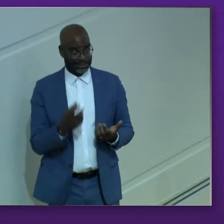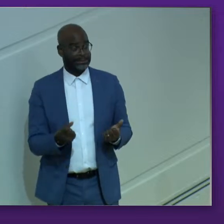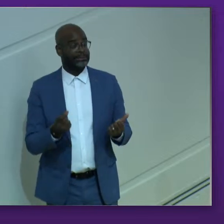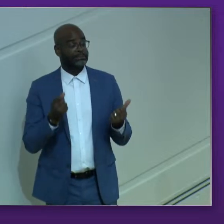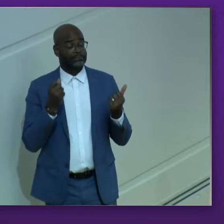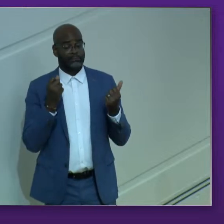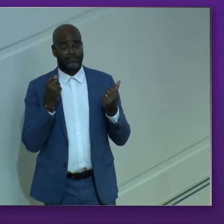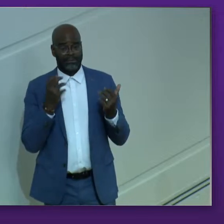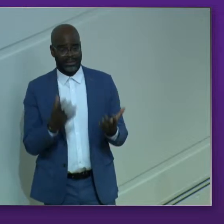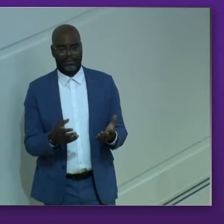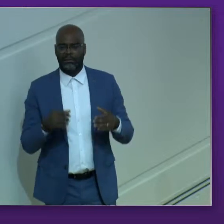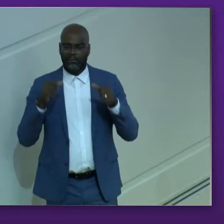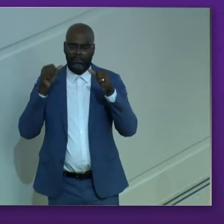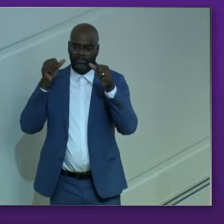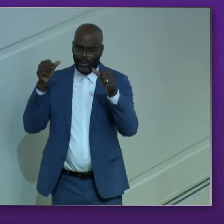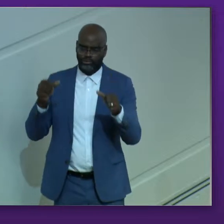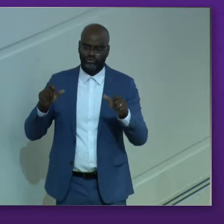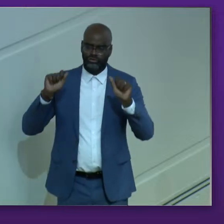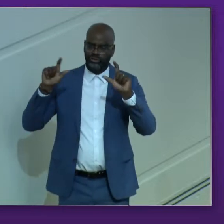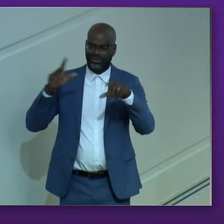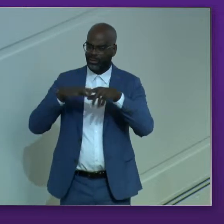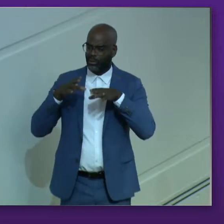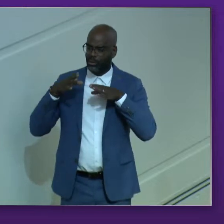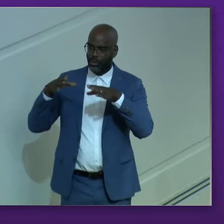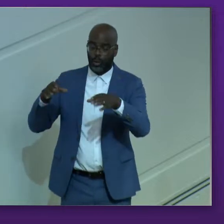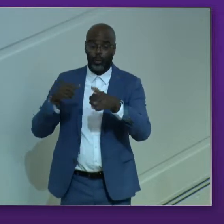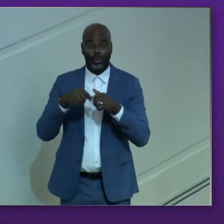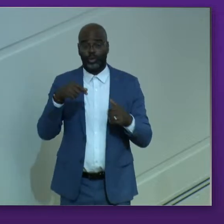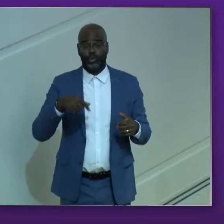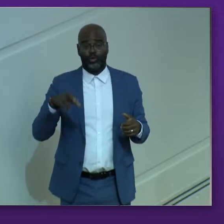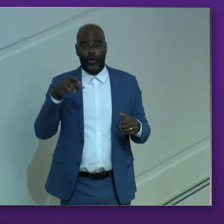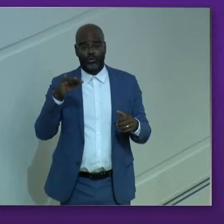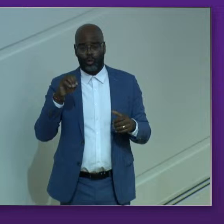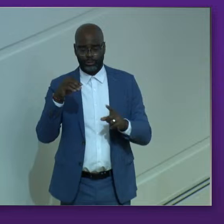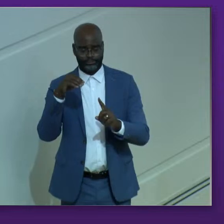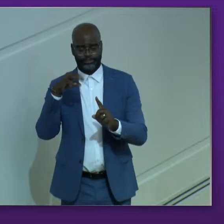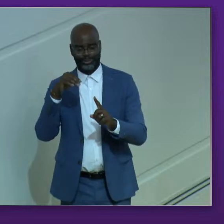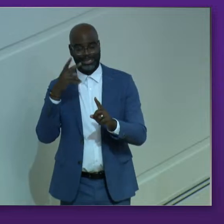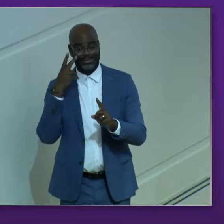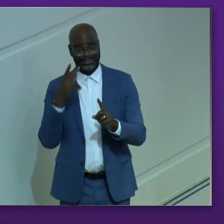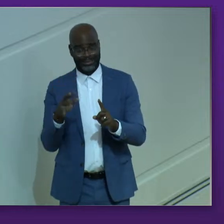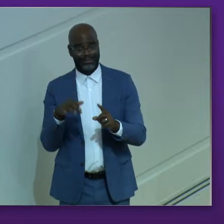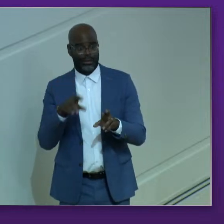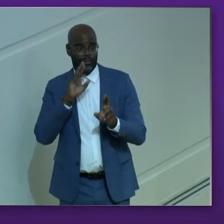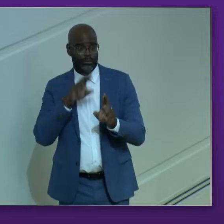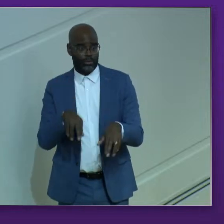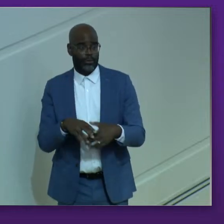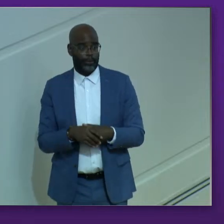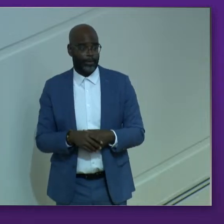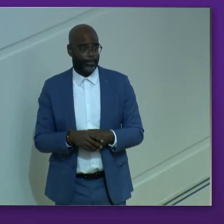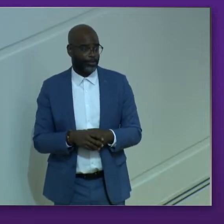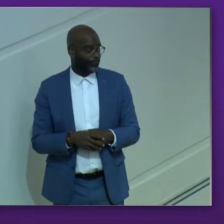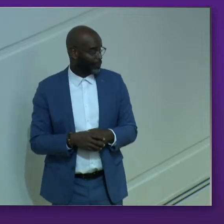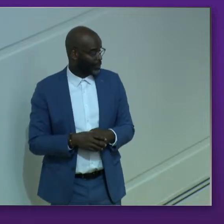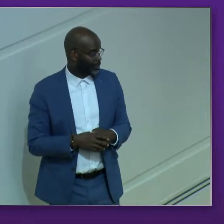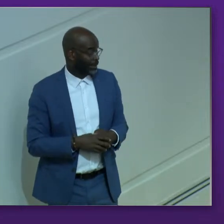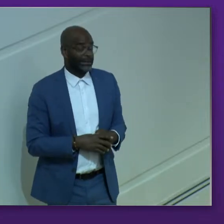AT MONTGOMERY COLLEGE TASK FORCE RESEARCH STUDENT SUCCESS REVIEWED COLLEGE SUPPORT STRUCTURES MET WITH COMMUNITY